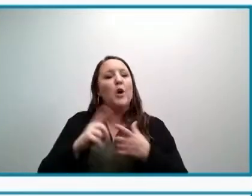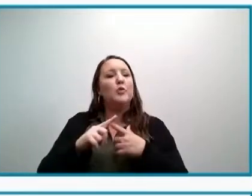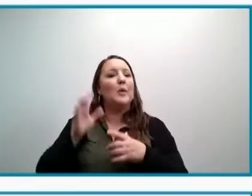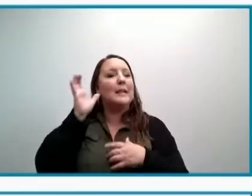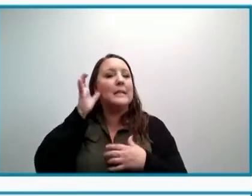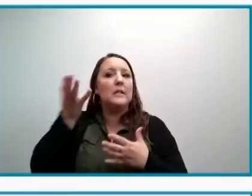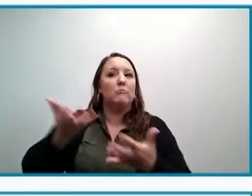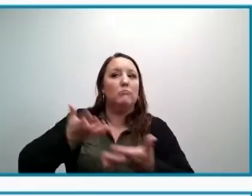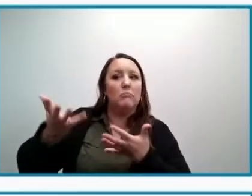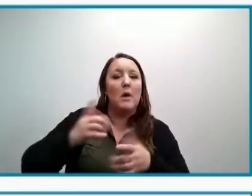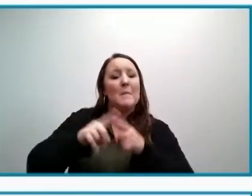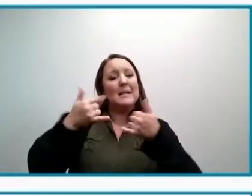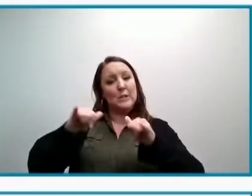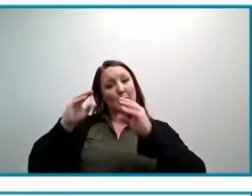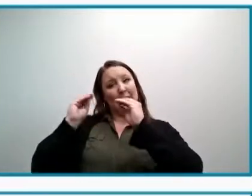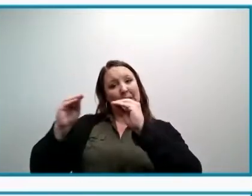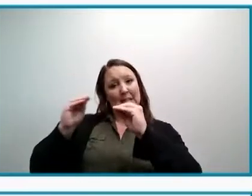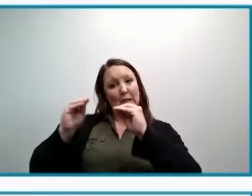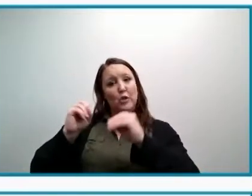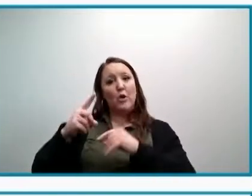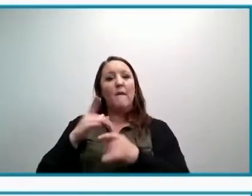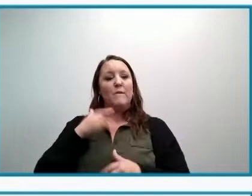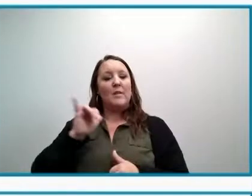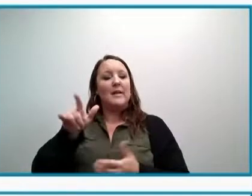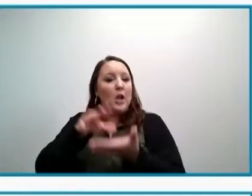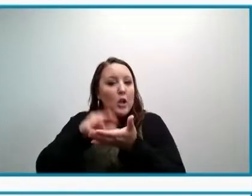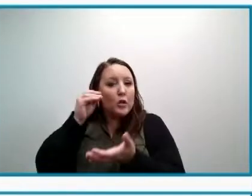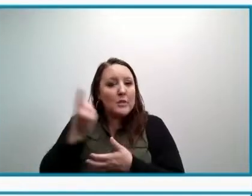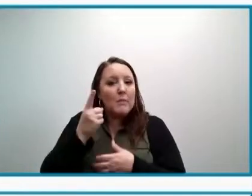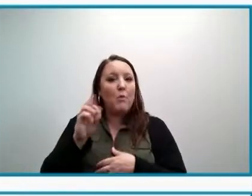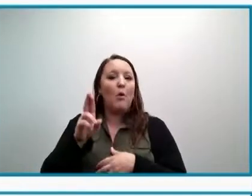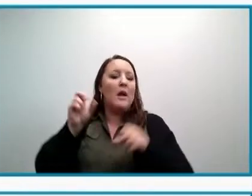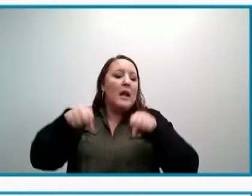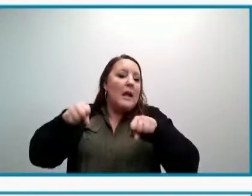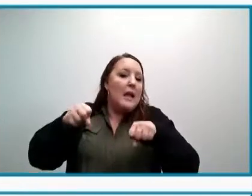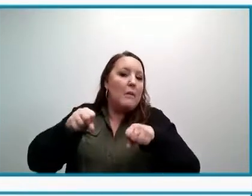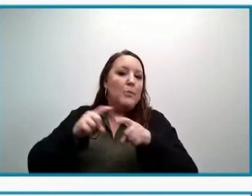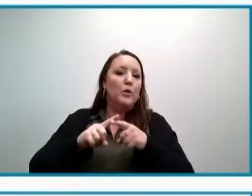And so they feel like they learn something or that they're able to do that skill at the end of it.